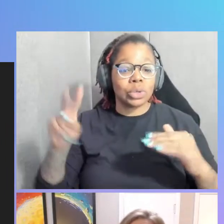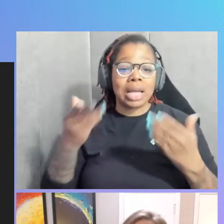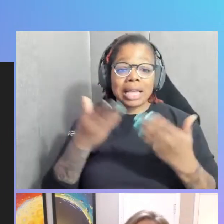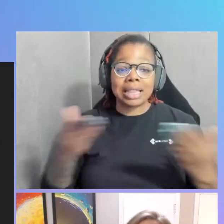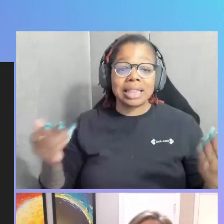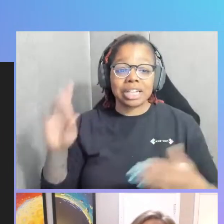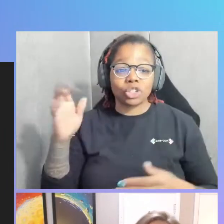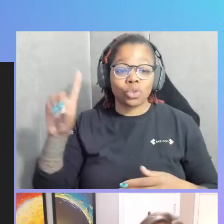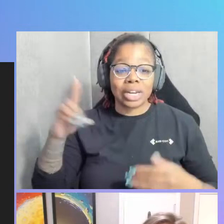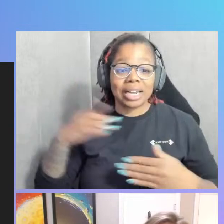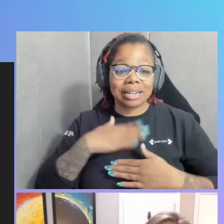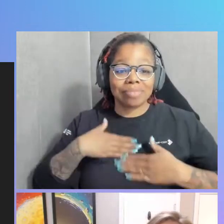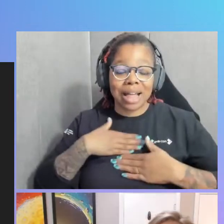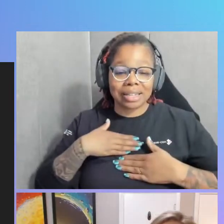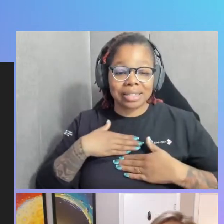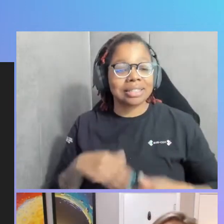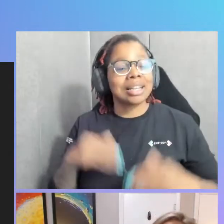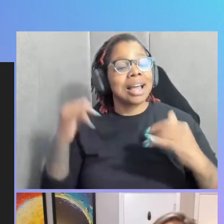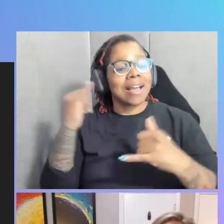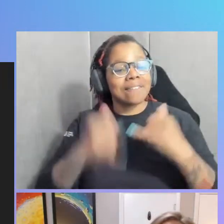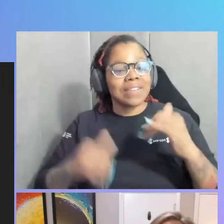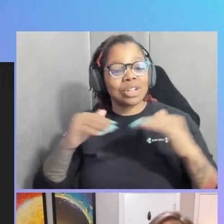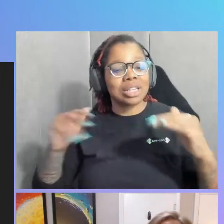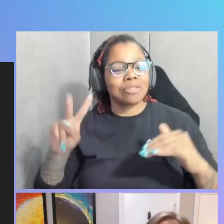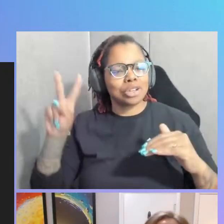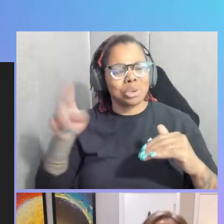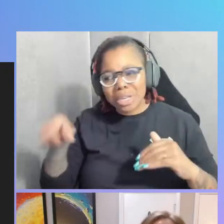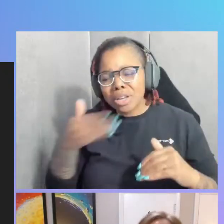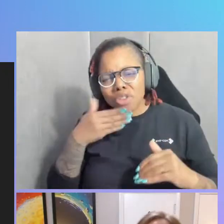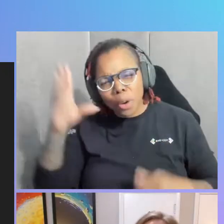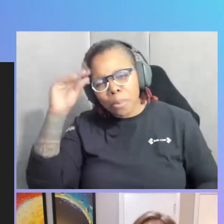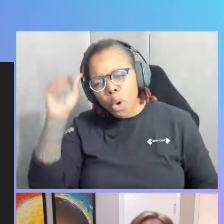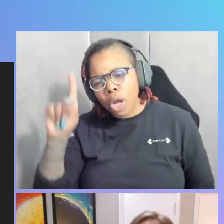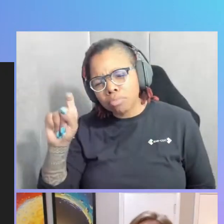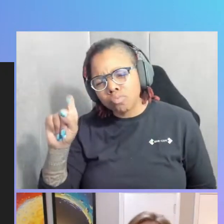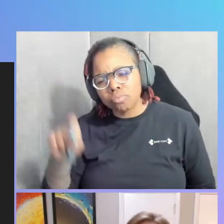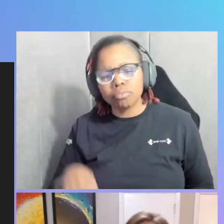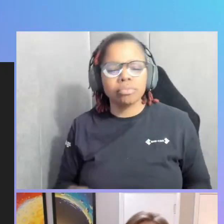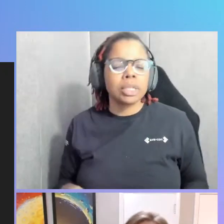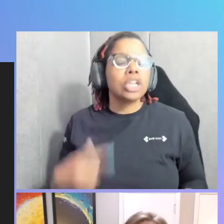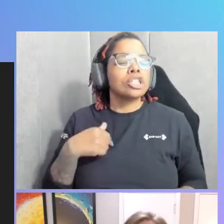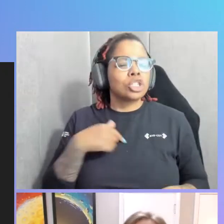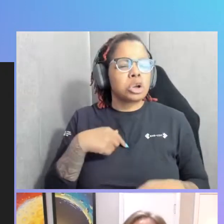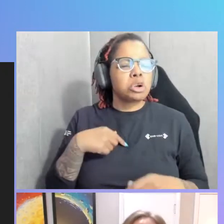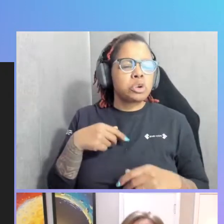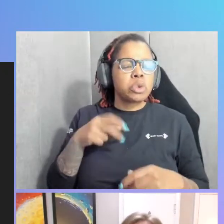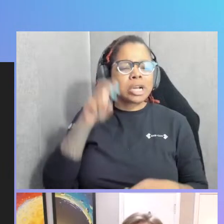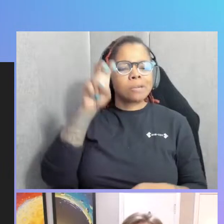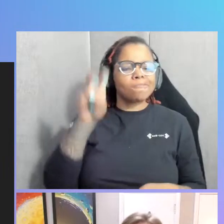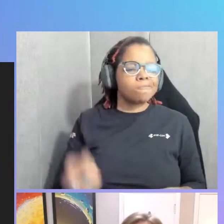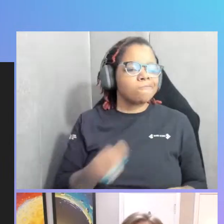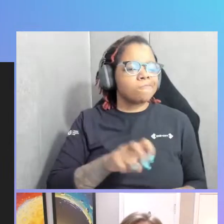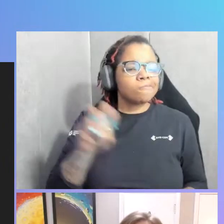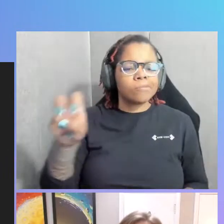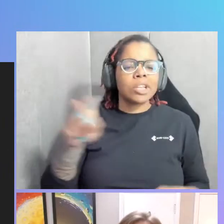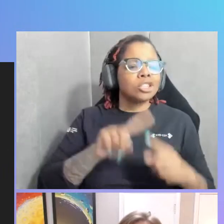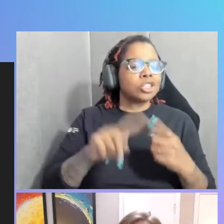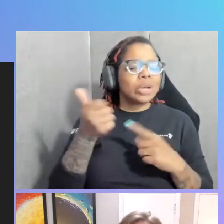read likes and final level two. Is he a good boy? So we could navigate this list and jump